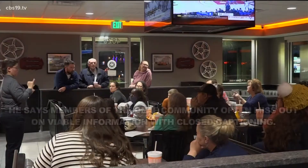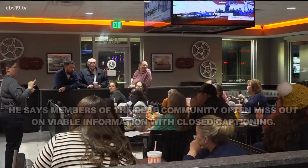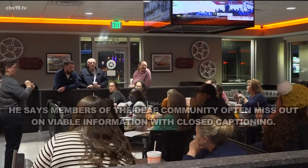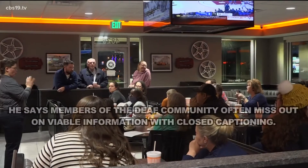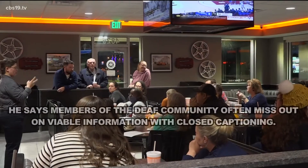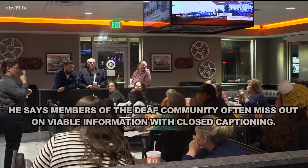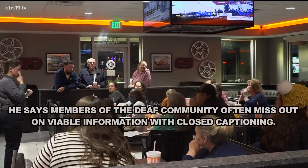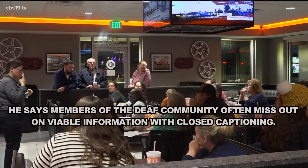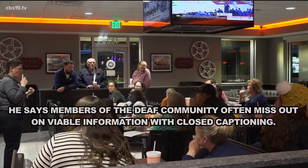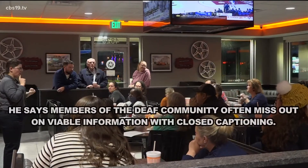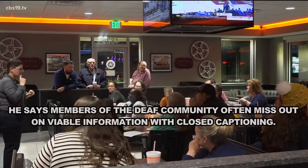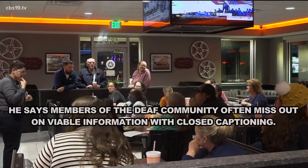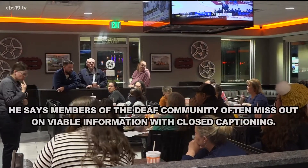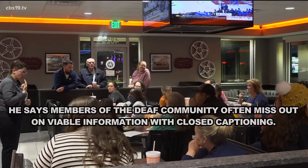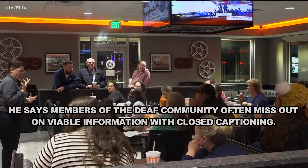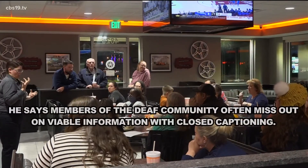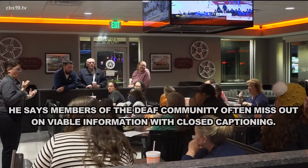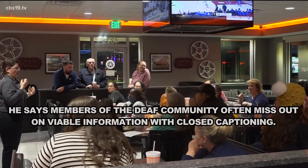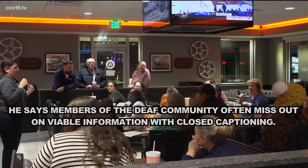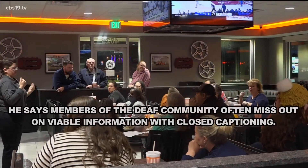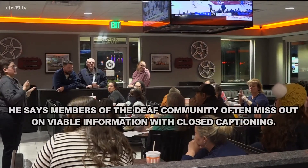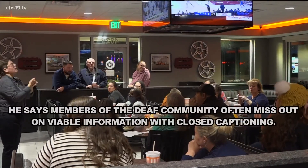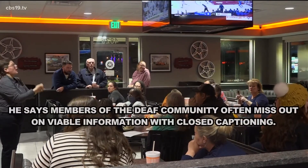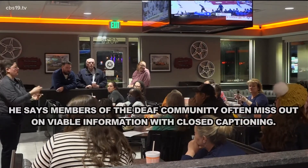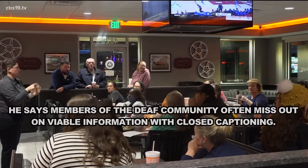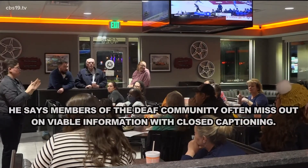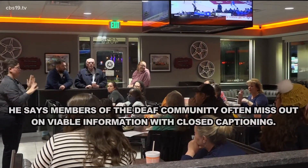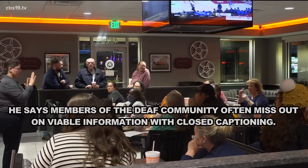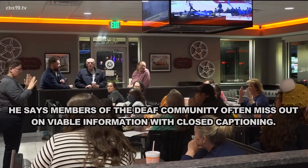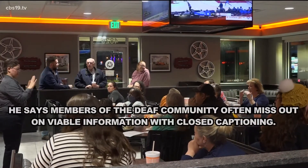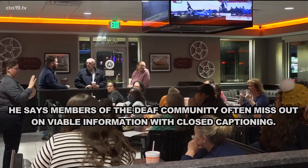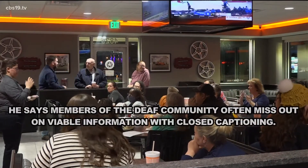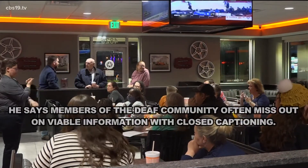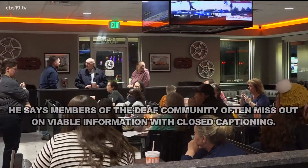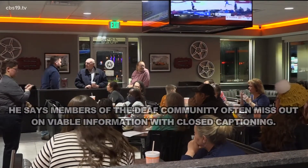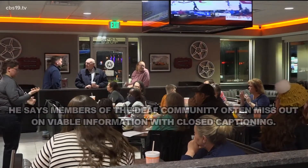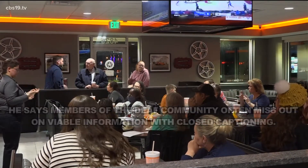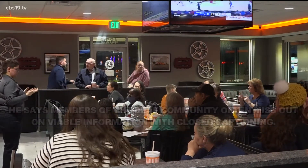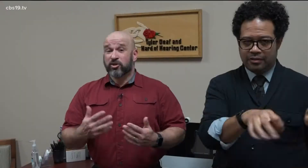He says members of the deaf community often miss out on viable. Information with closed captioning.